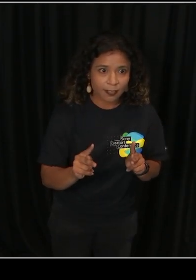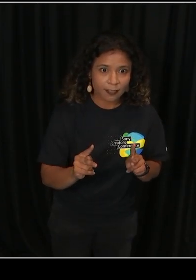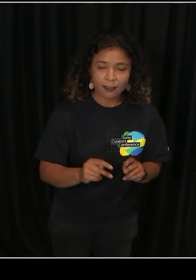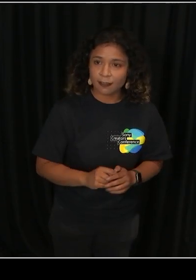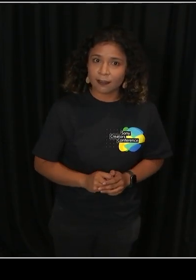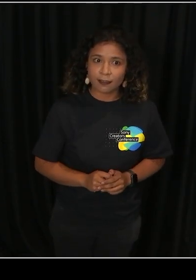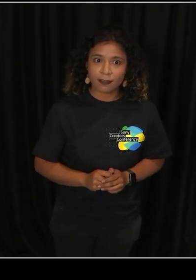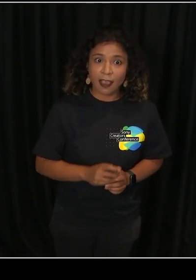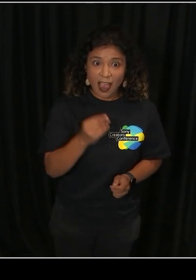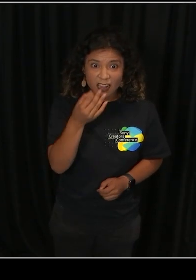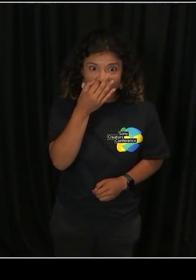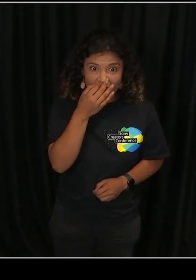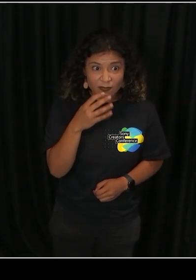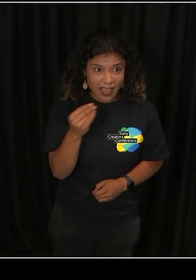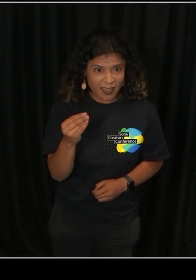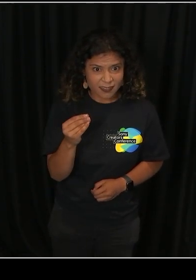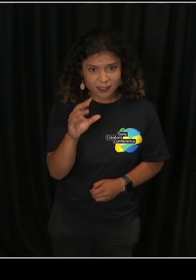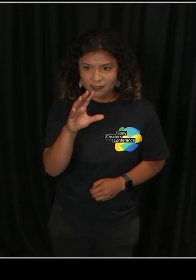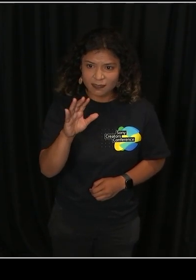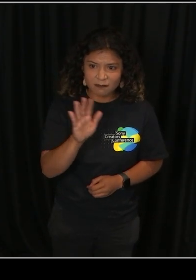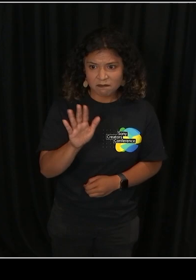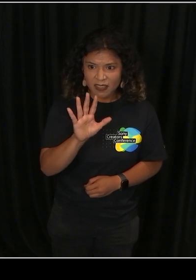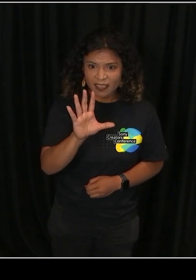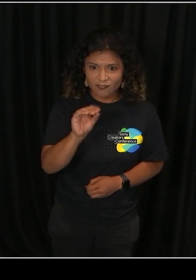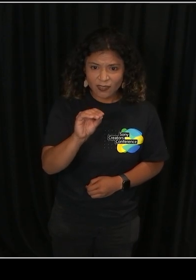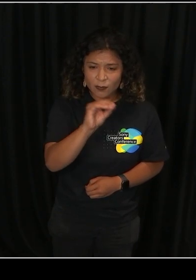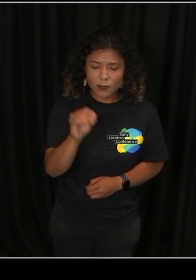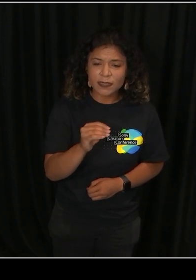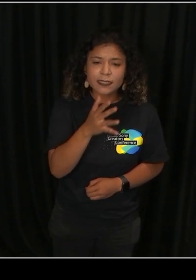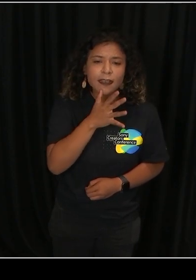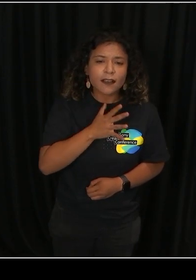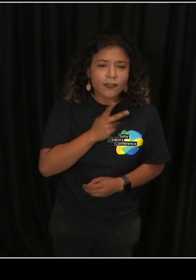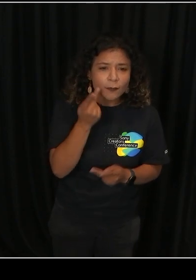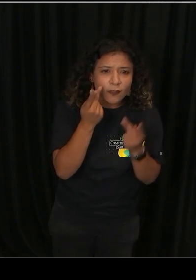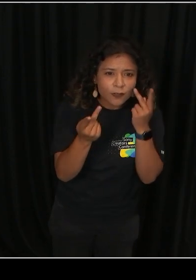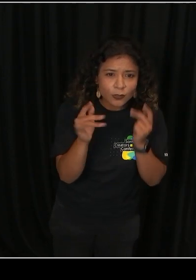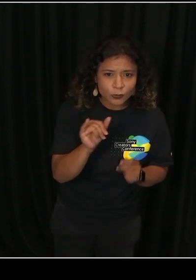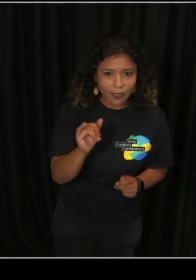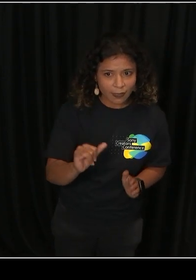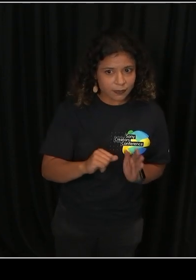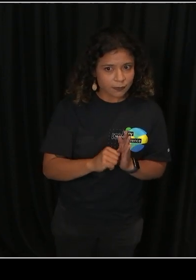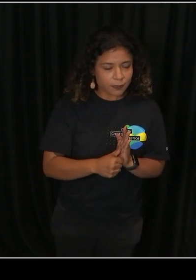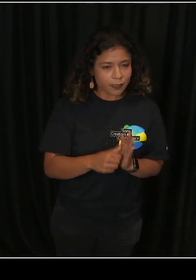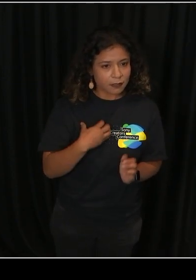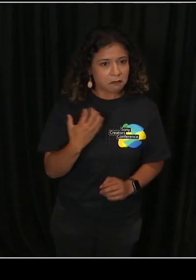which is for a sports broadcast, quite, quite impressive, quite interesting.